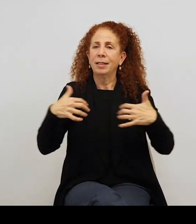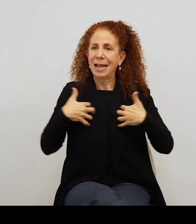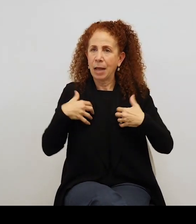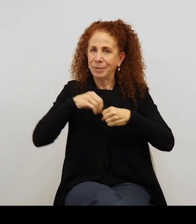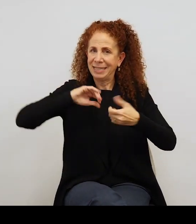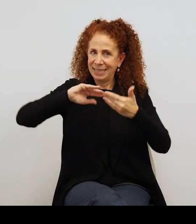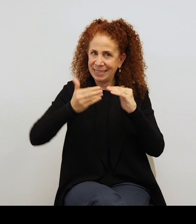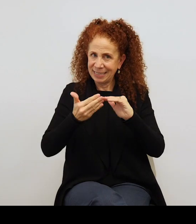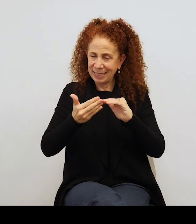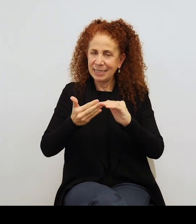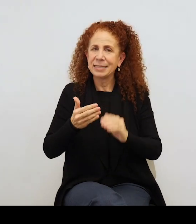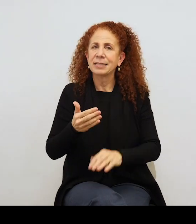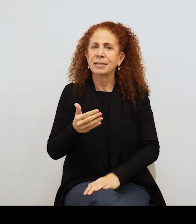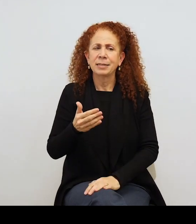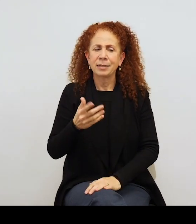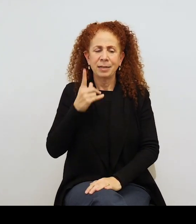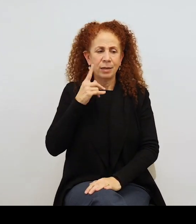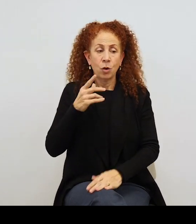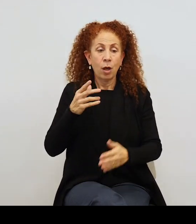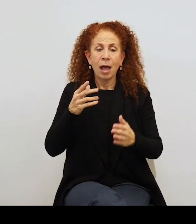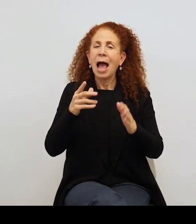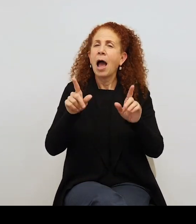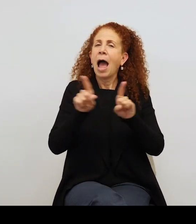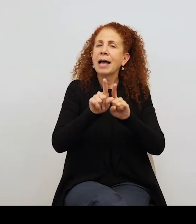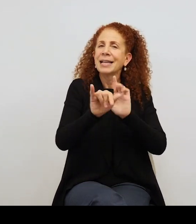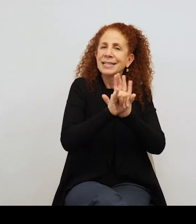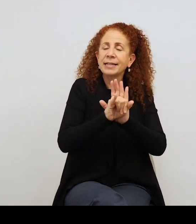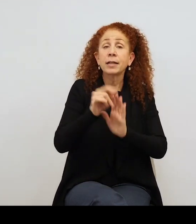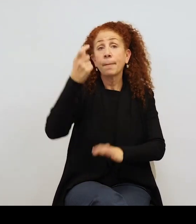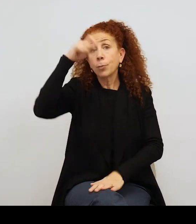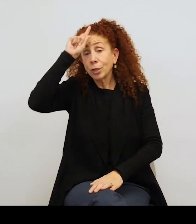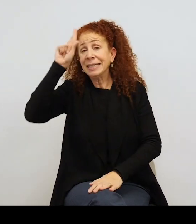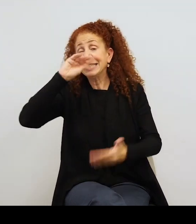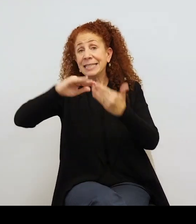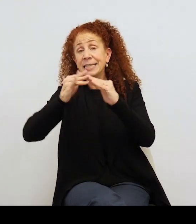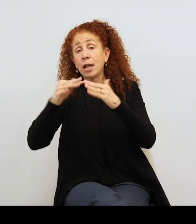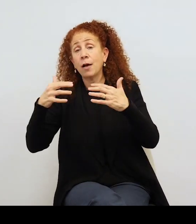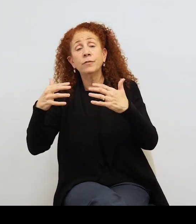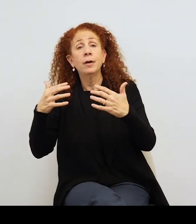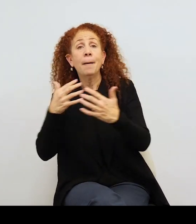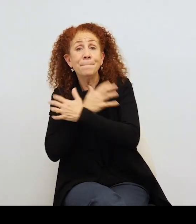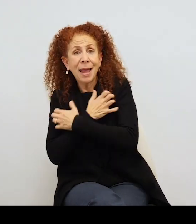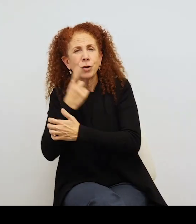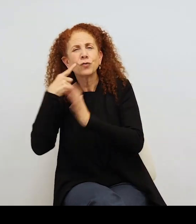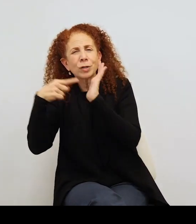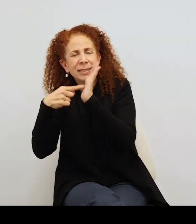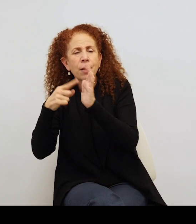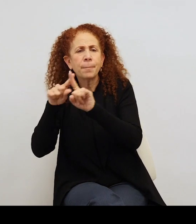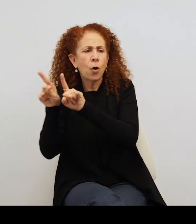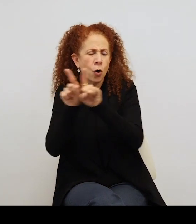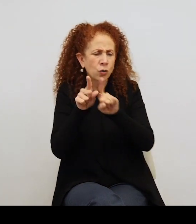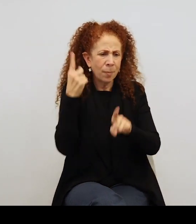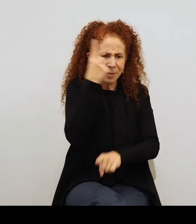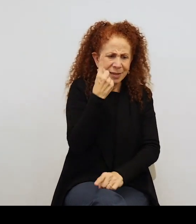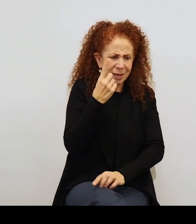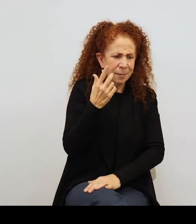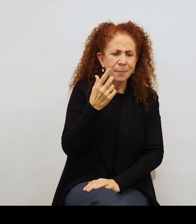identities, whether it's Berlin as a city of bears or Bern. But also, I was thinking about those sculptural projects